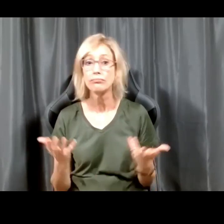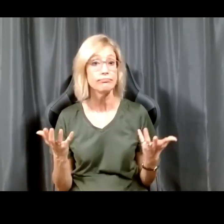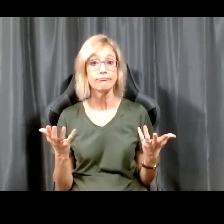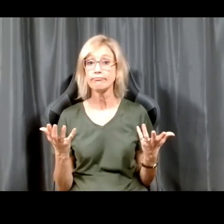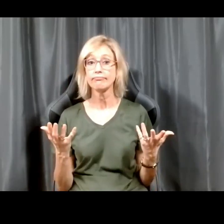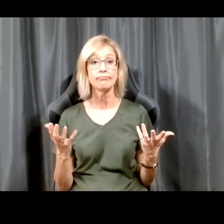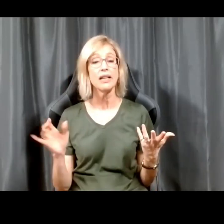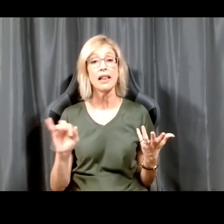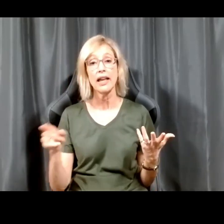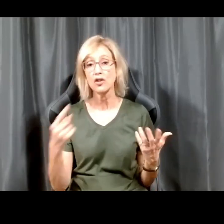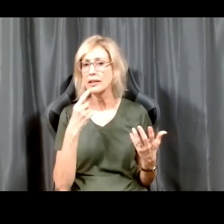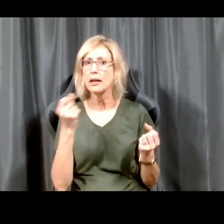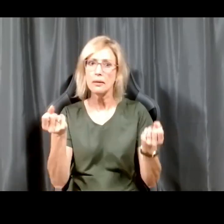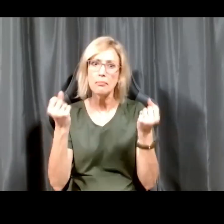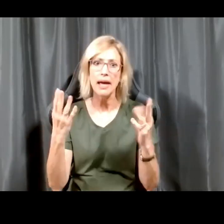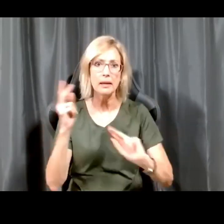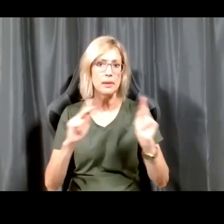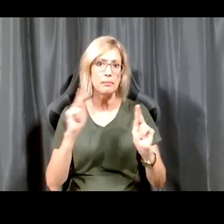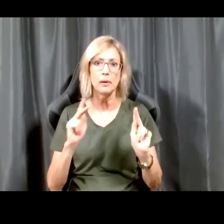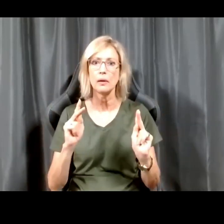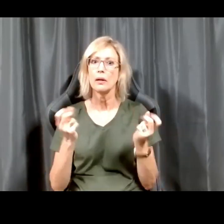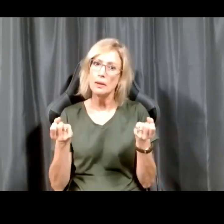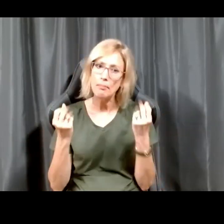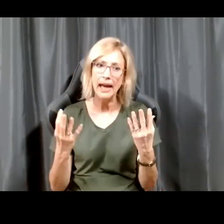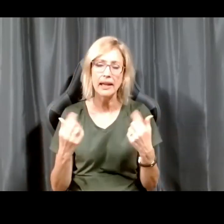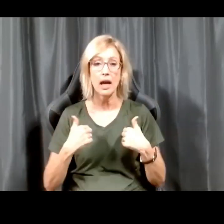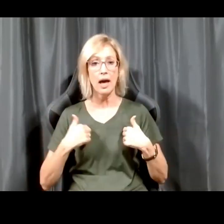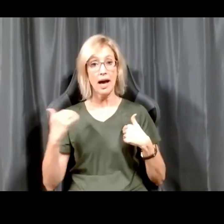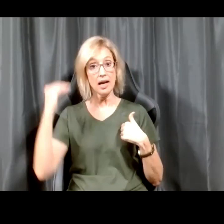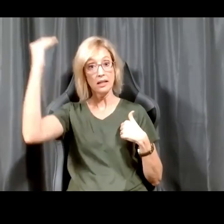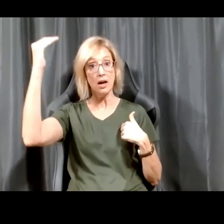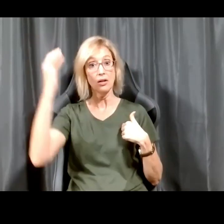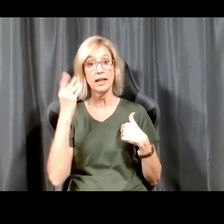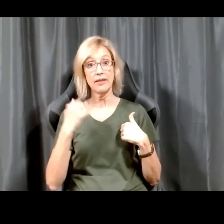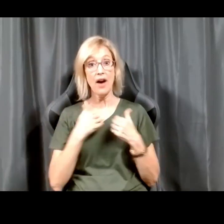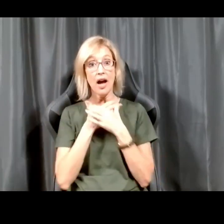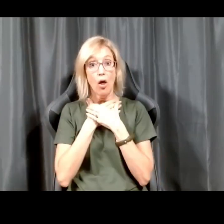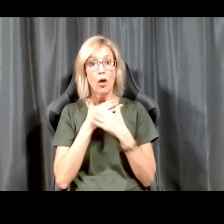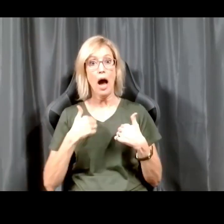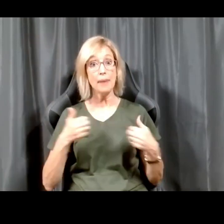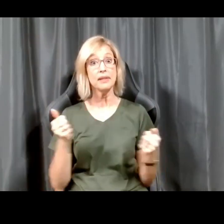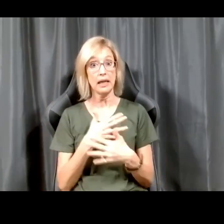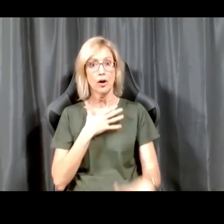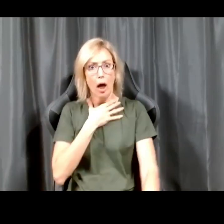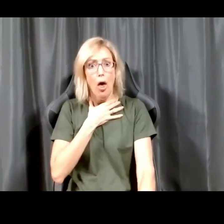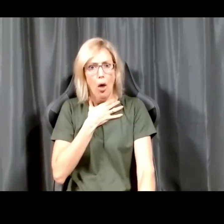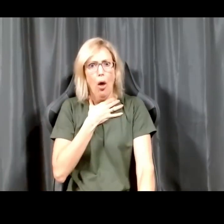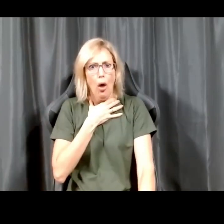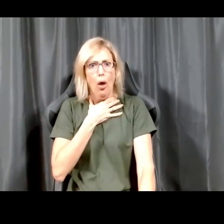»JENNIFER: A lot of people, as an adult, when I gag, I get scared. I don't want to be sick. I know what that feels